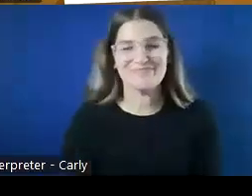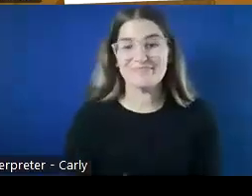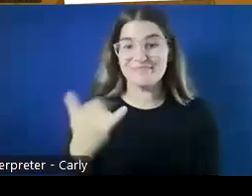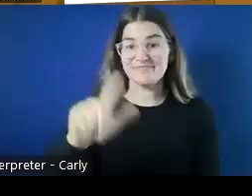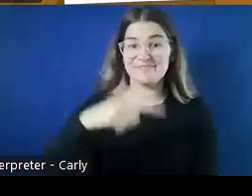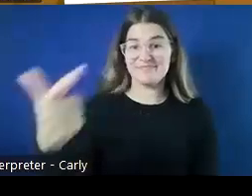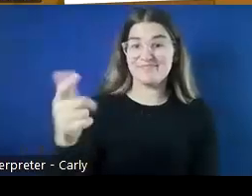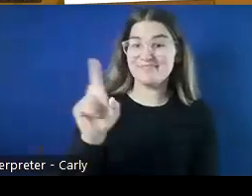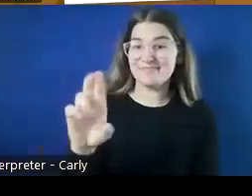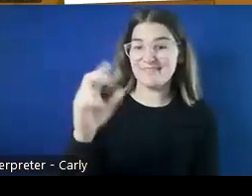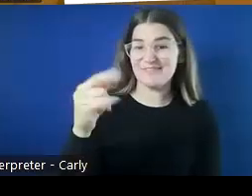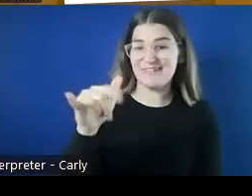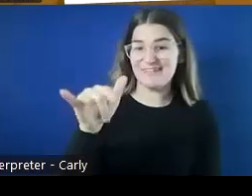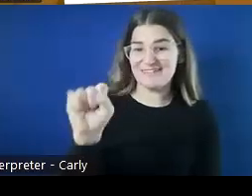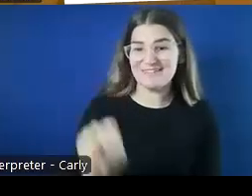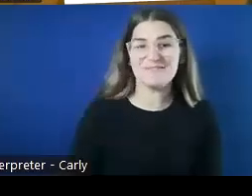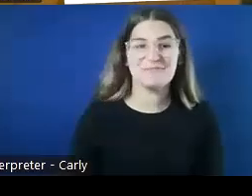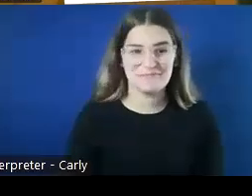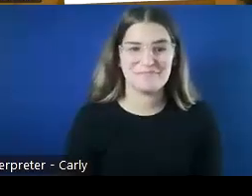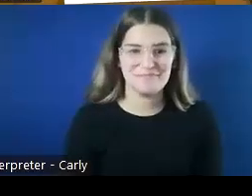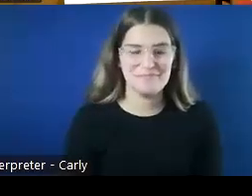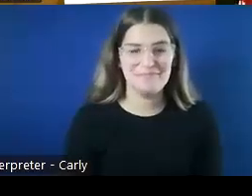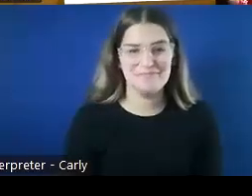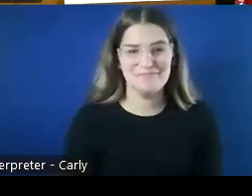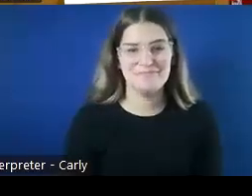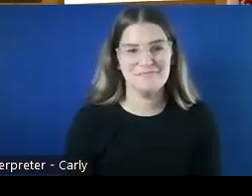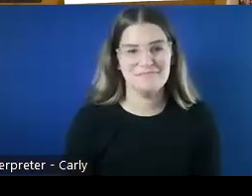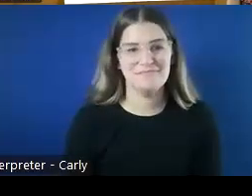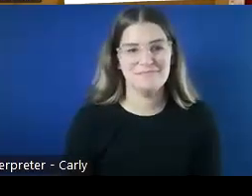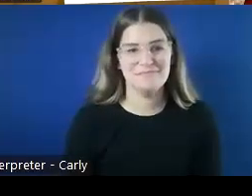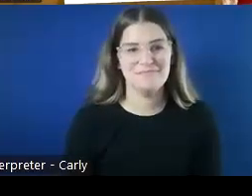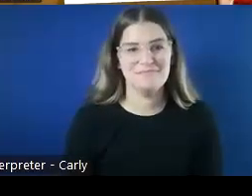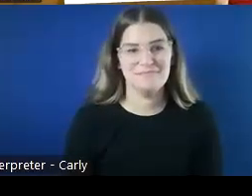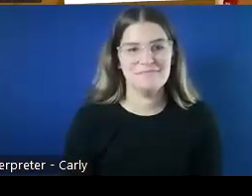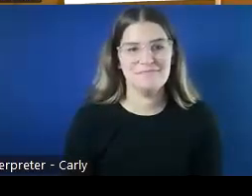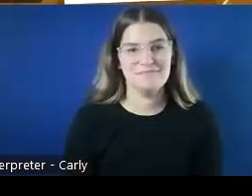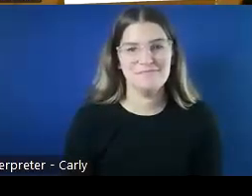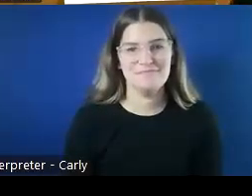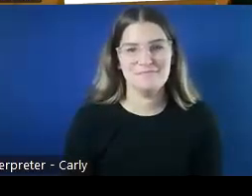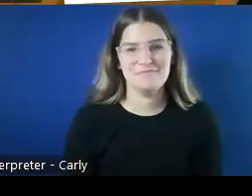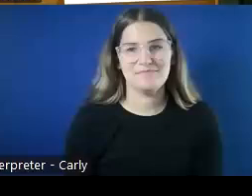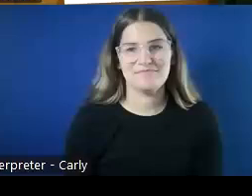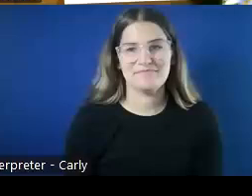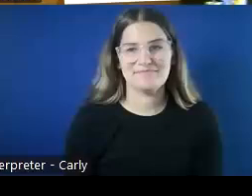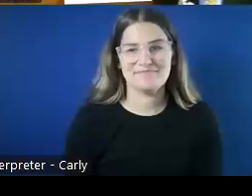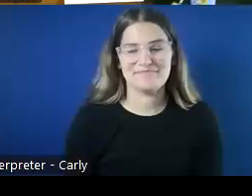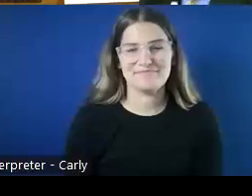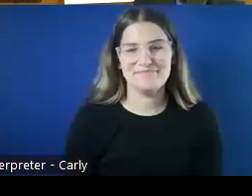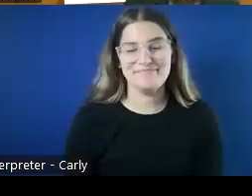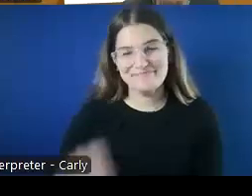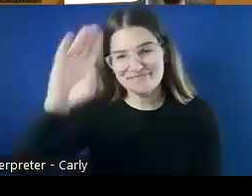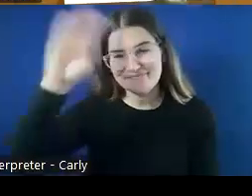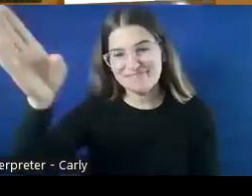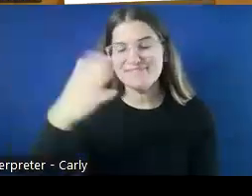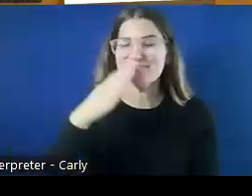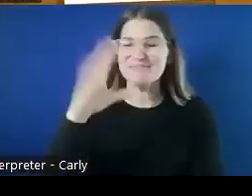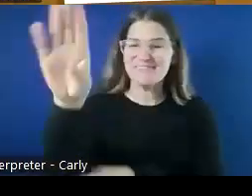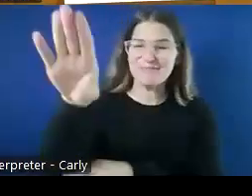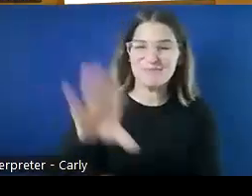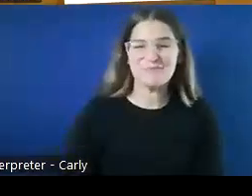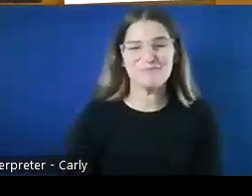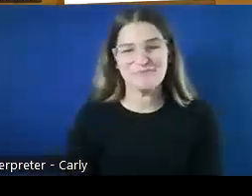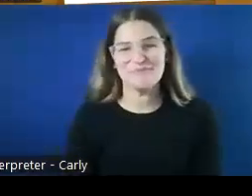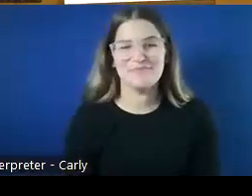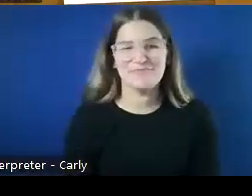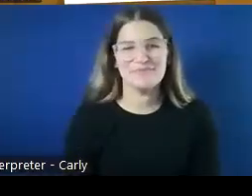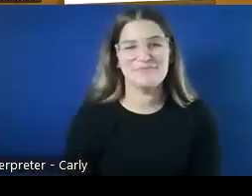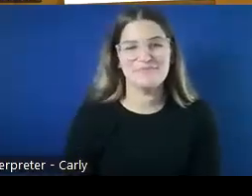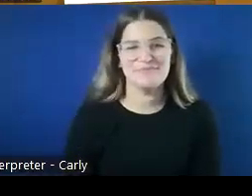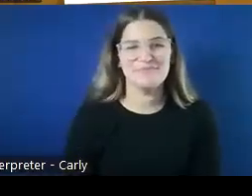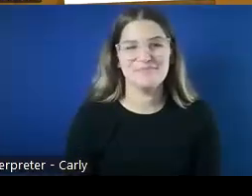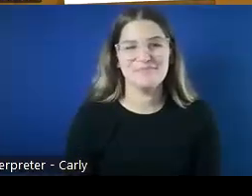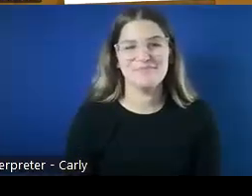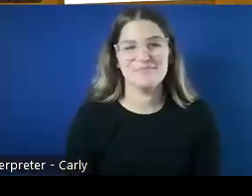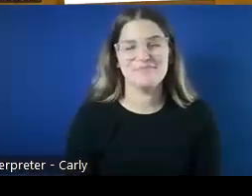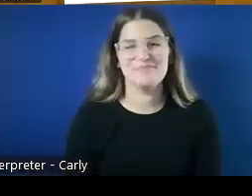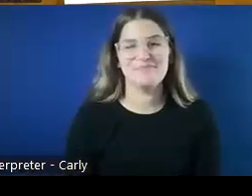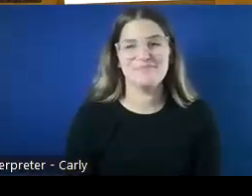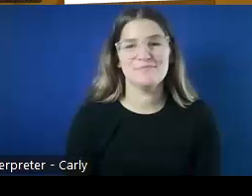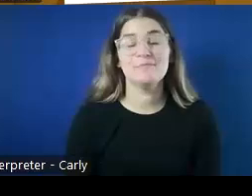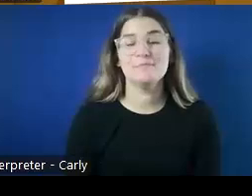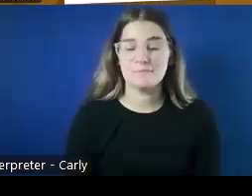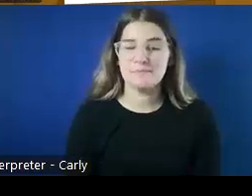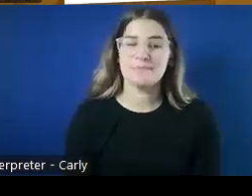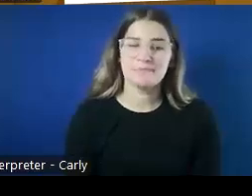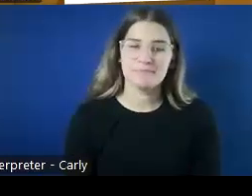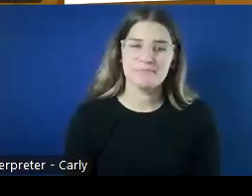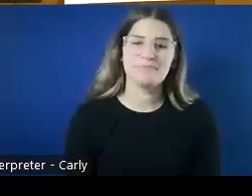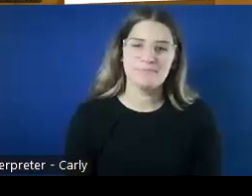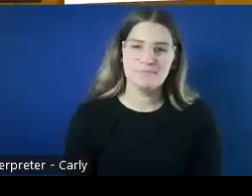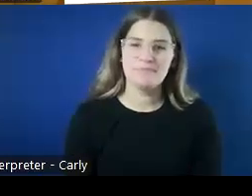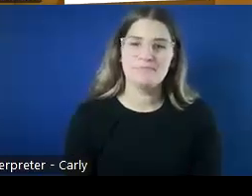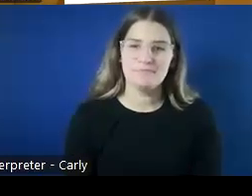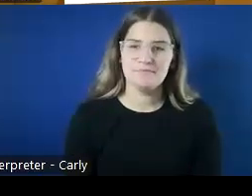Gillis hi everyone good afternoon um so I'm going to just do a little bit of uh setting